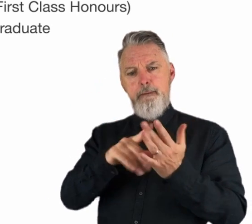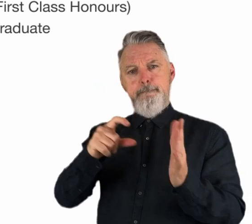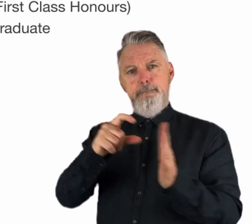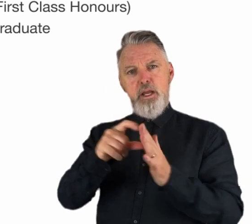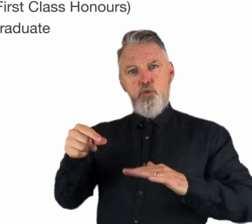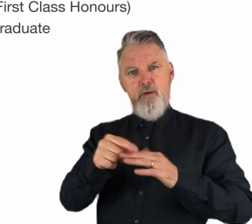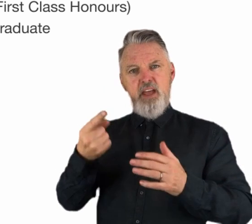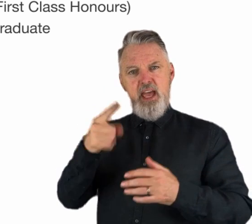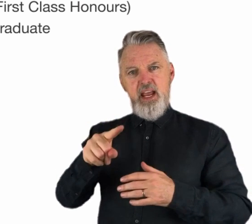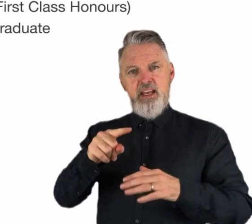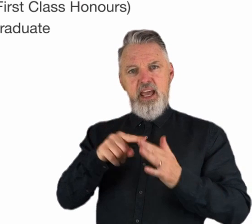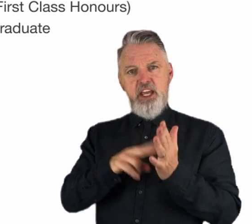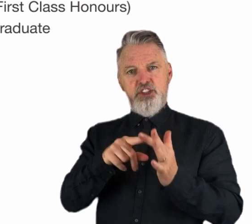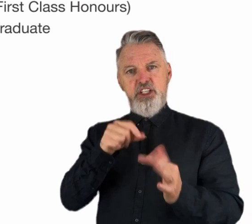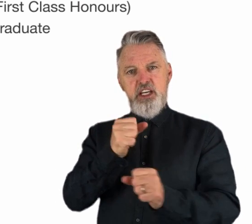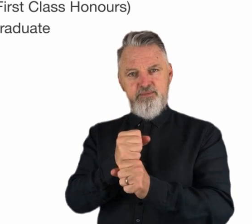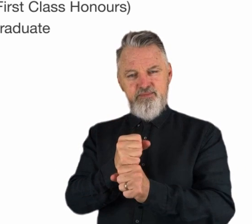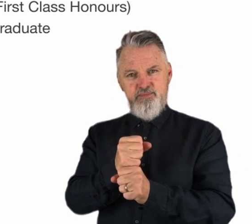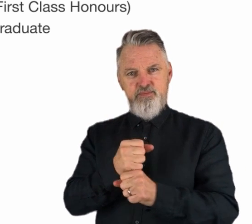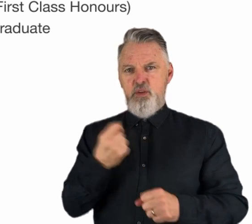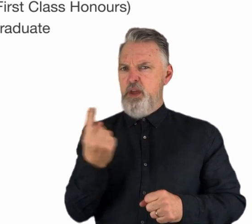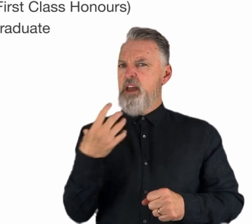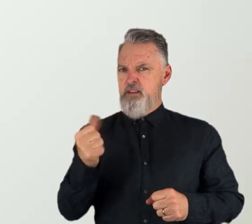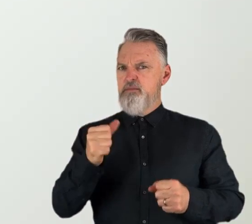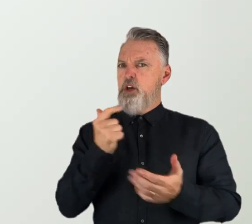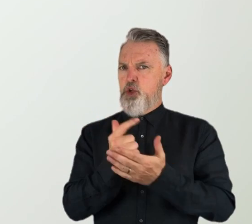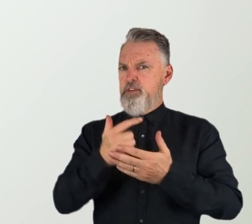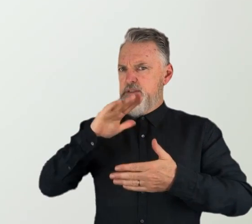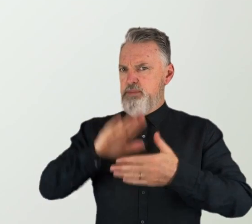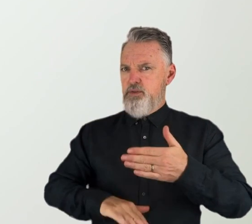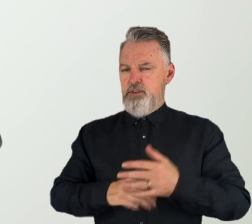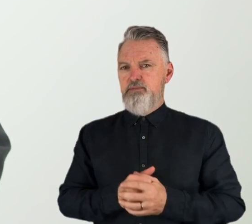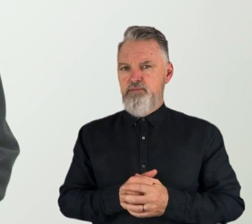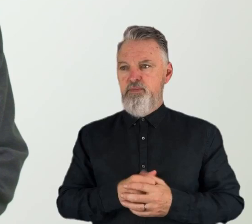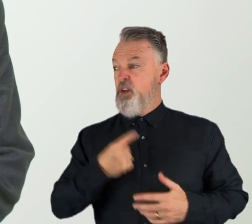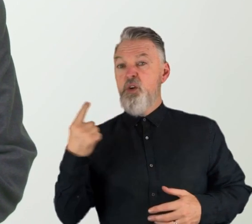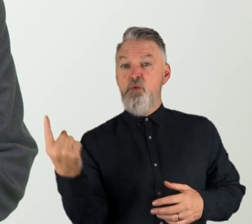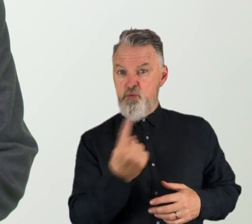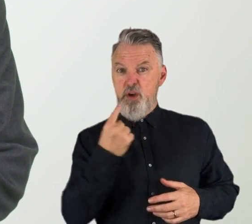Our unit is a global authority on neonatal medicine. Our collective expertise positions us uniquely